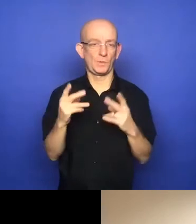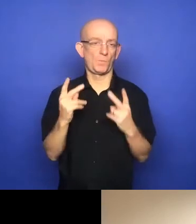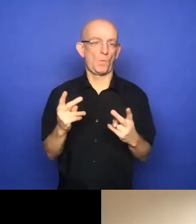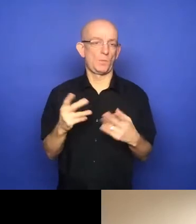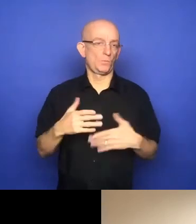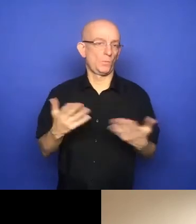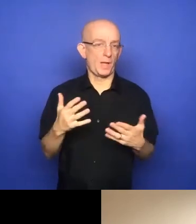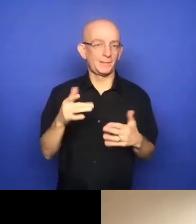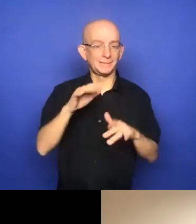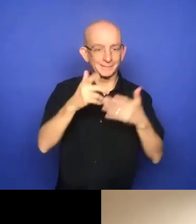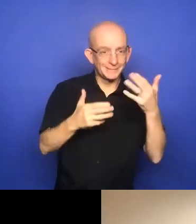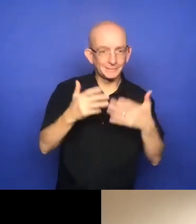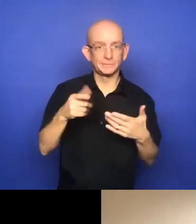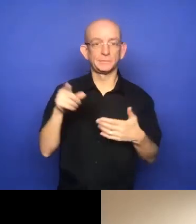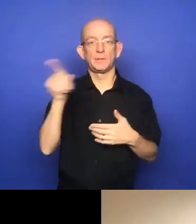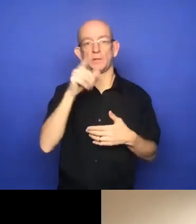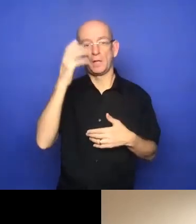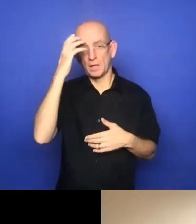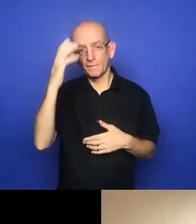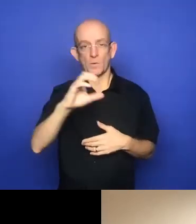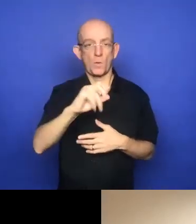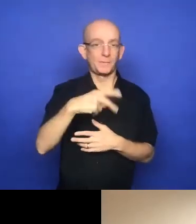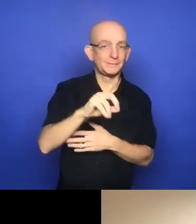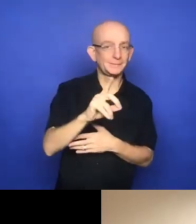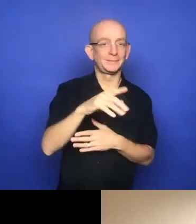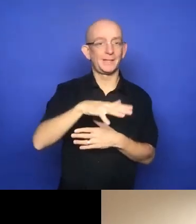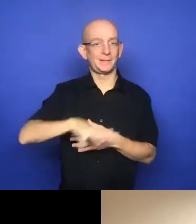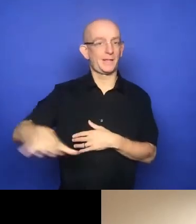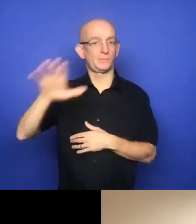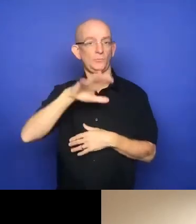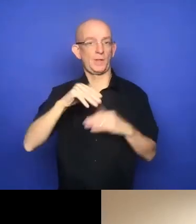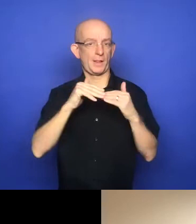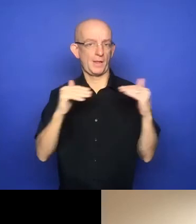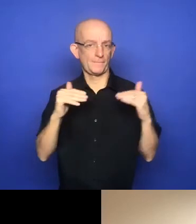at the national level and even more in particular with regard to